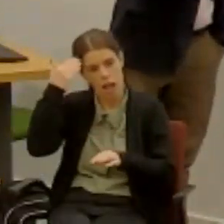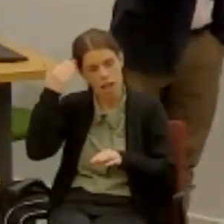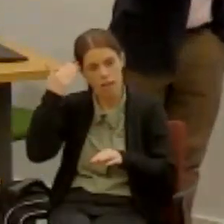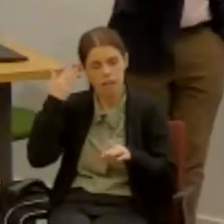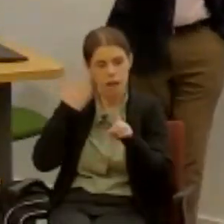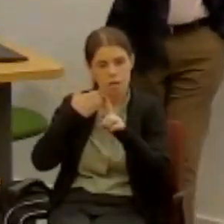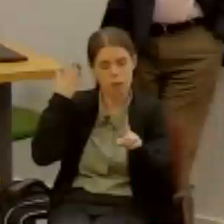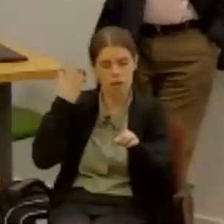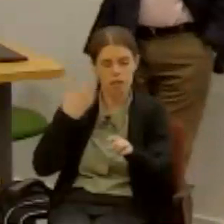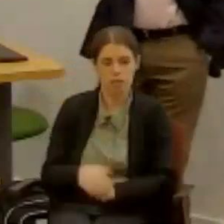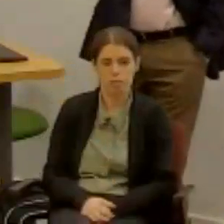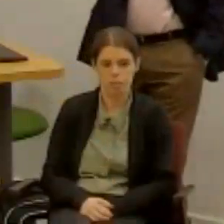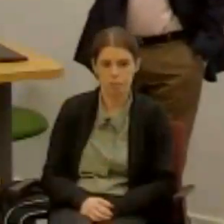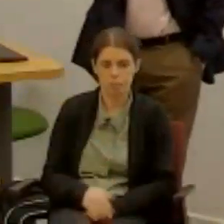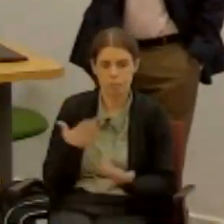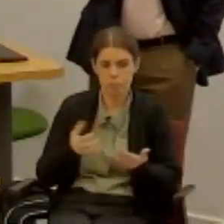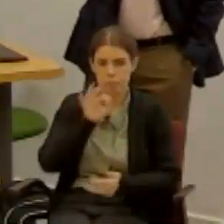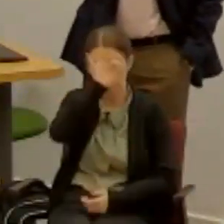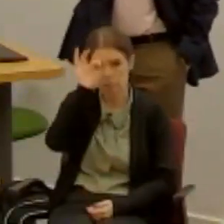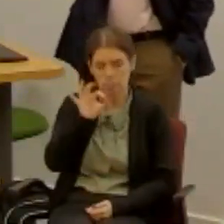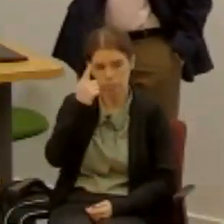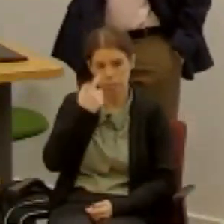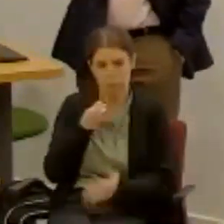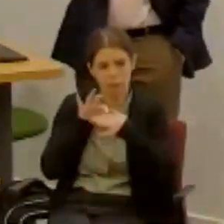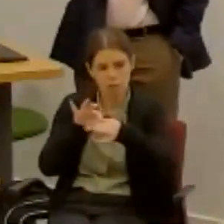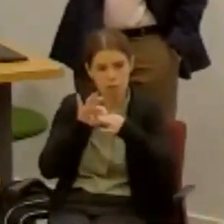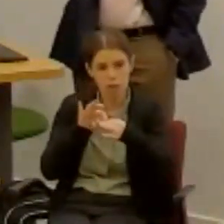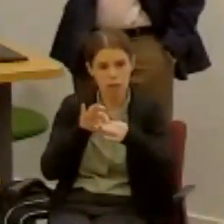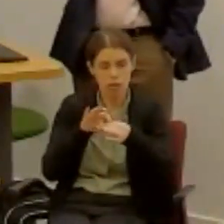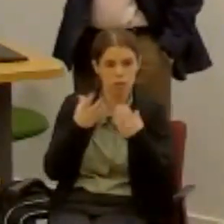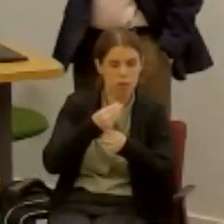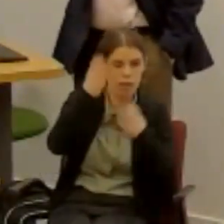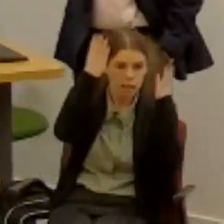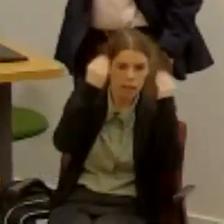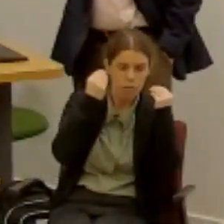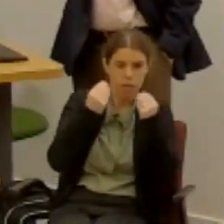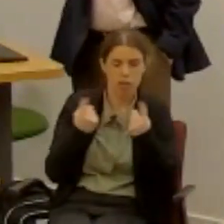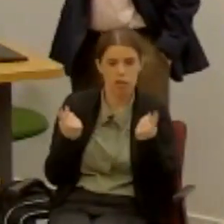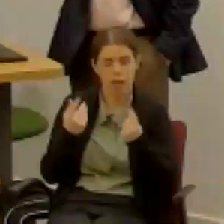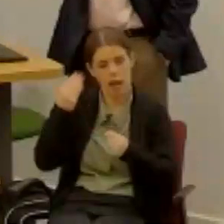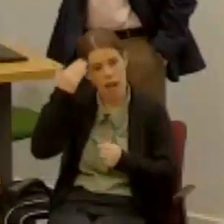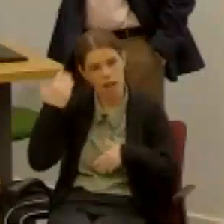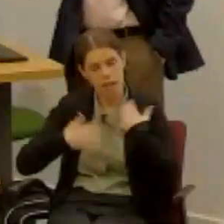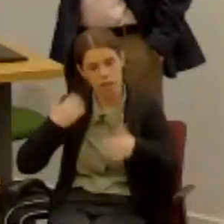So, the question is, is there any relationship between the dementia risk and futures to do with head injury and Head impact?